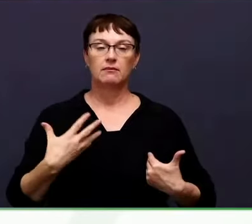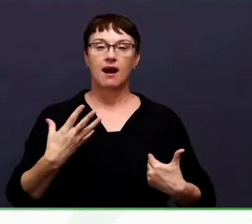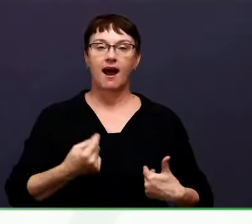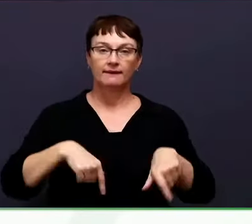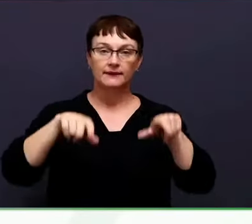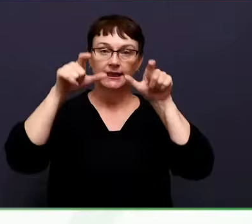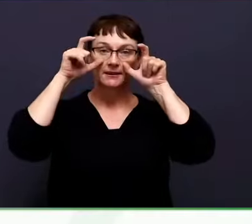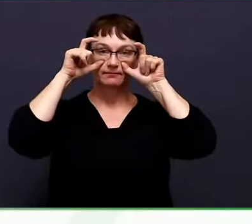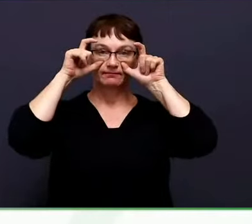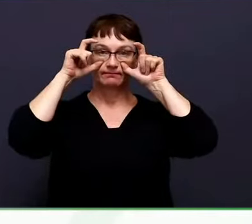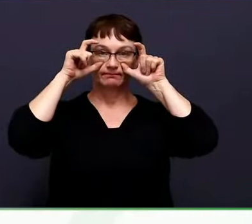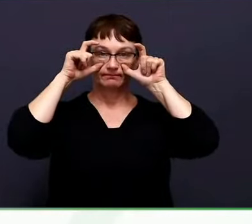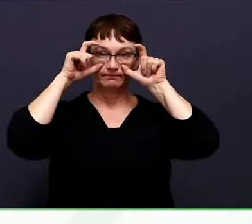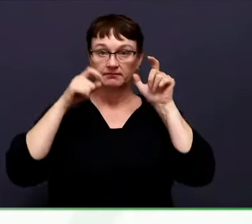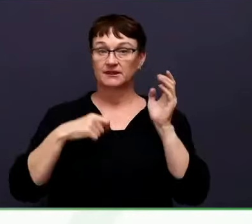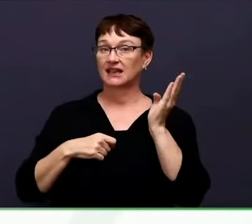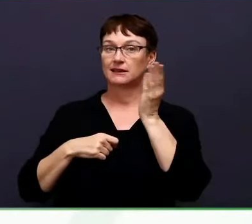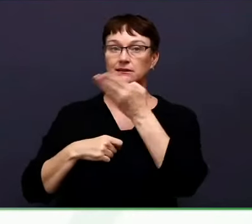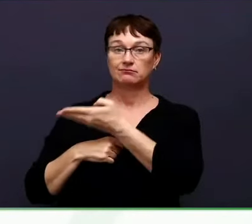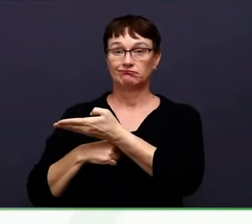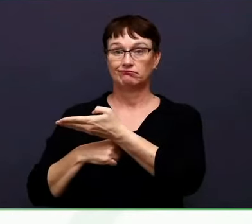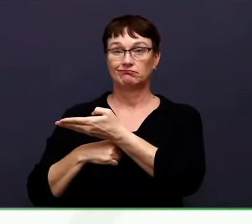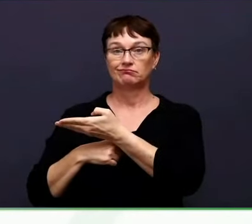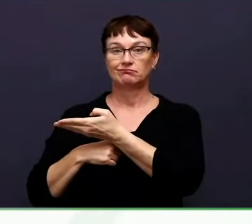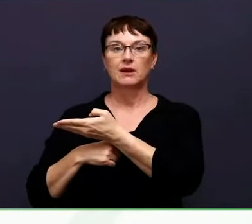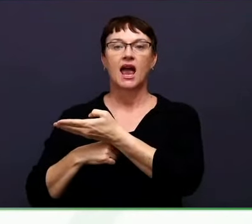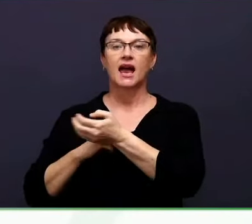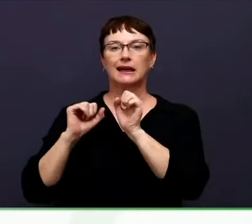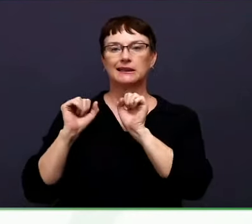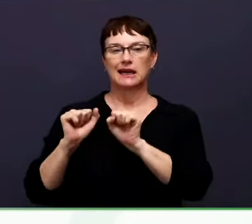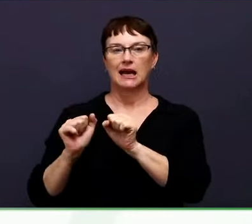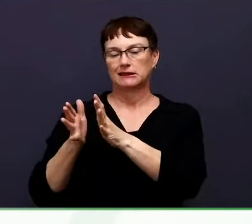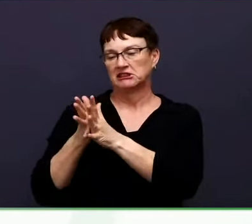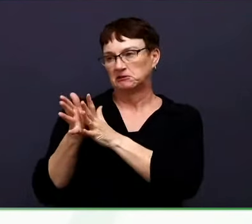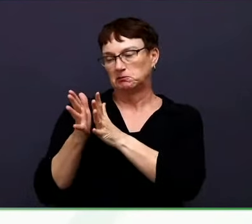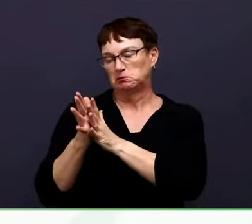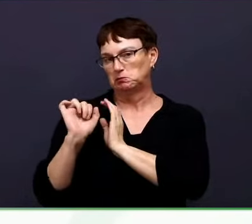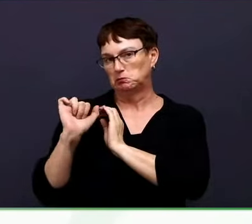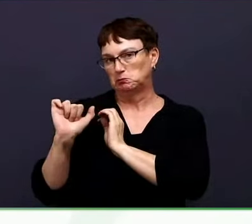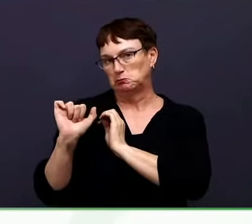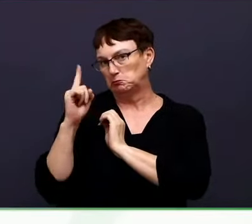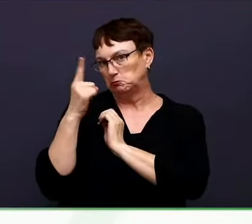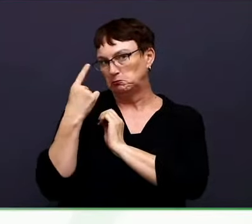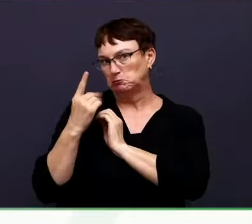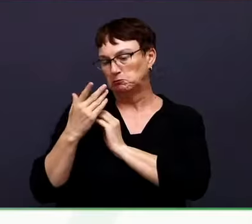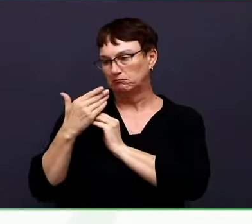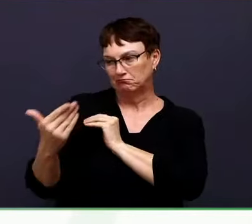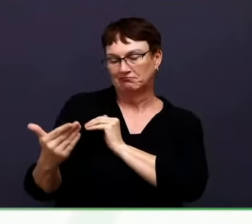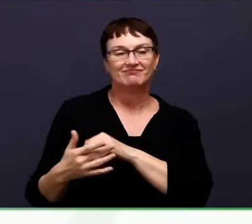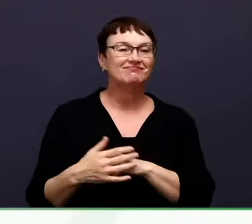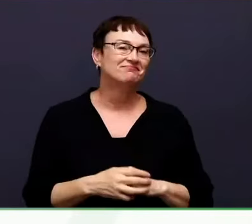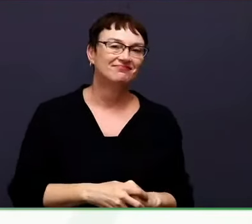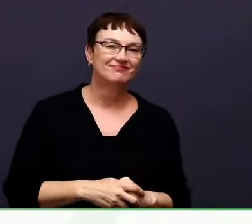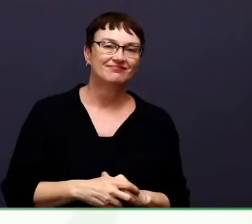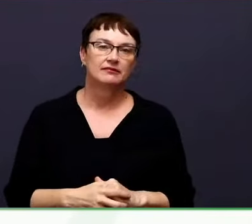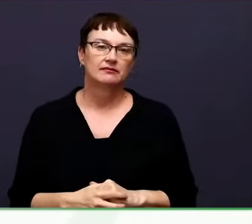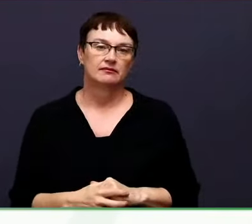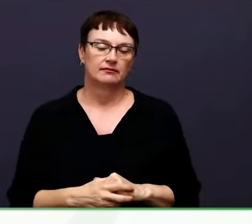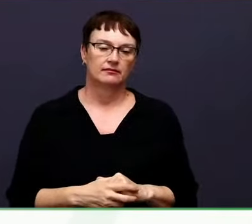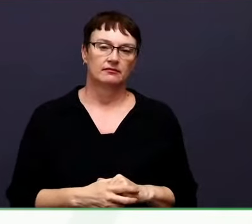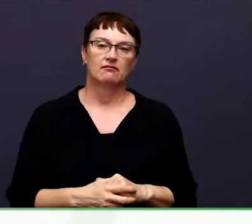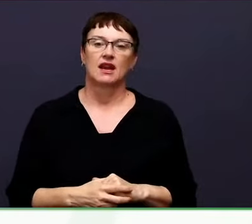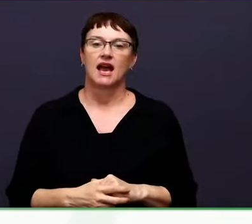We will present our work.